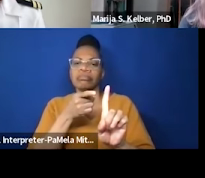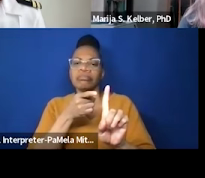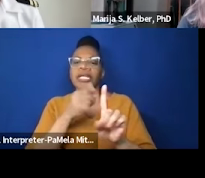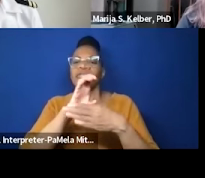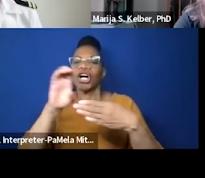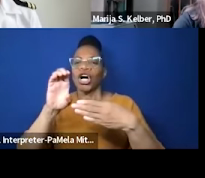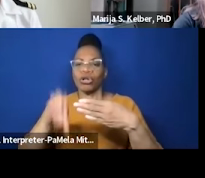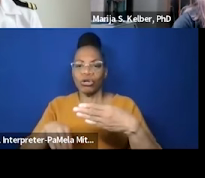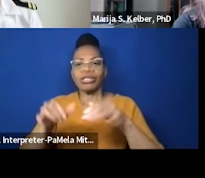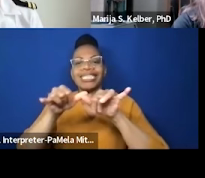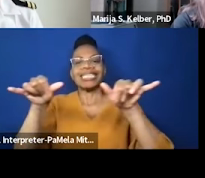as a systematic review.